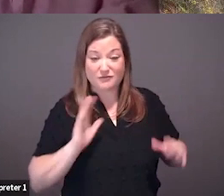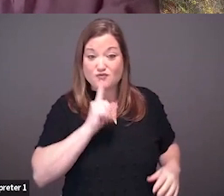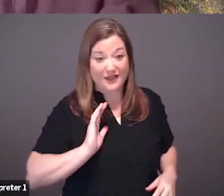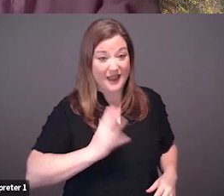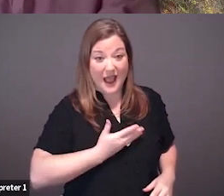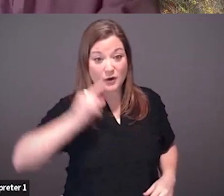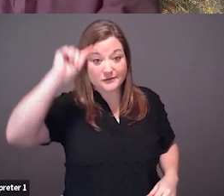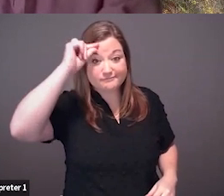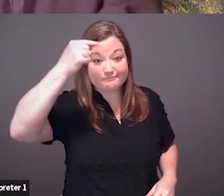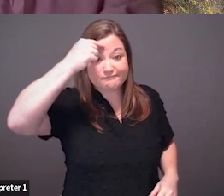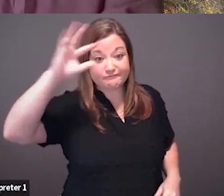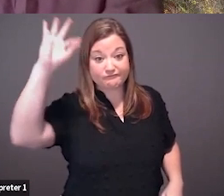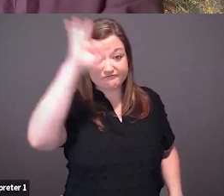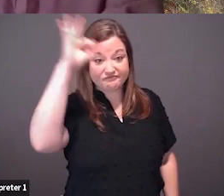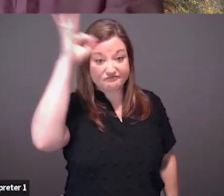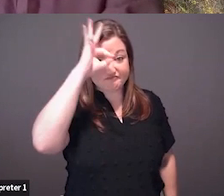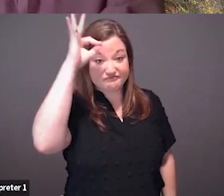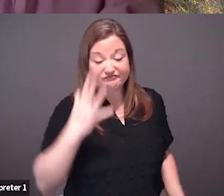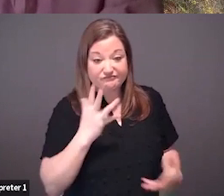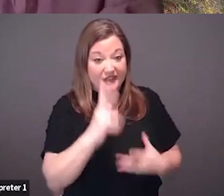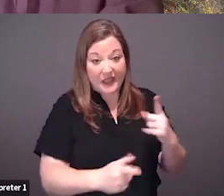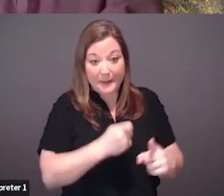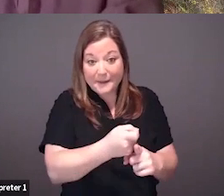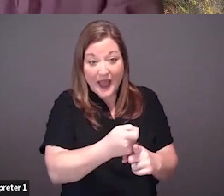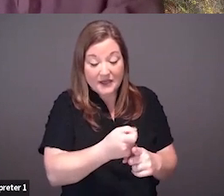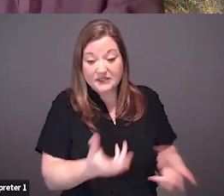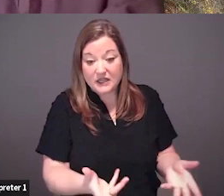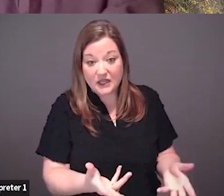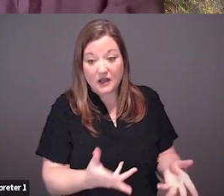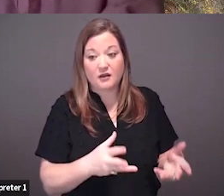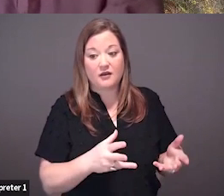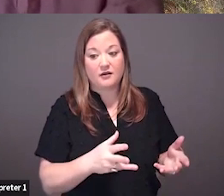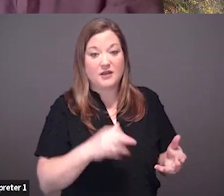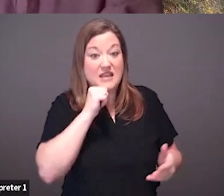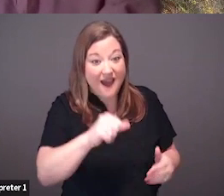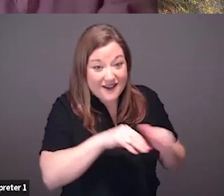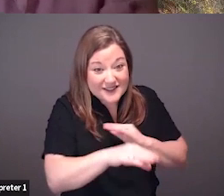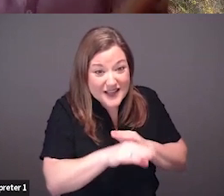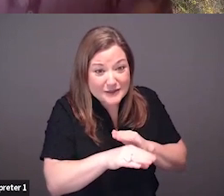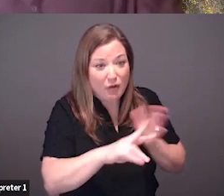It was ignorance of the impact that being inaccessible had that meant